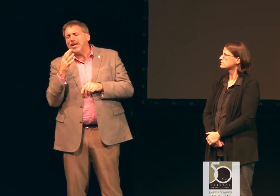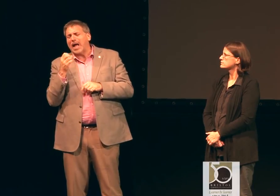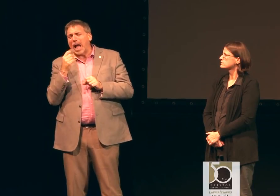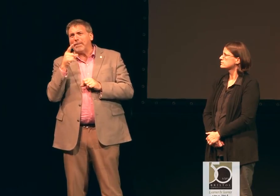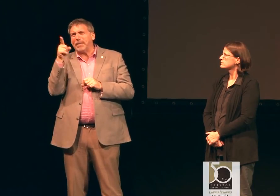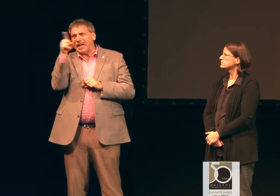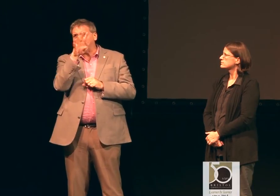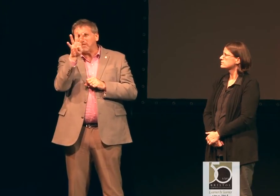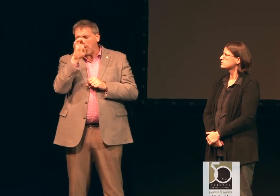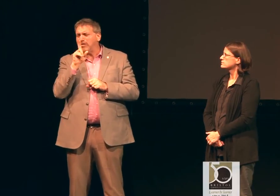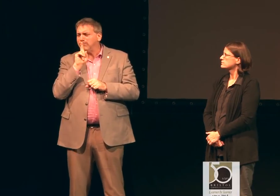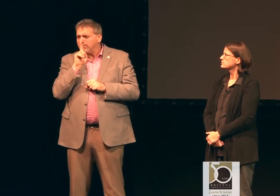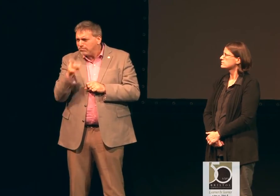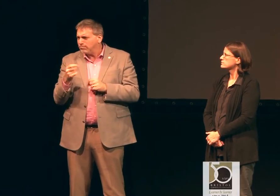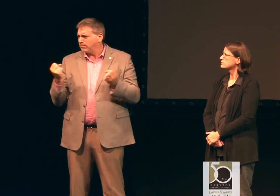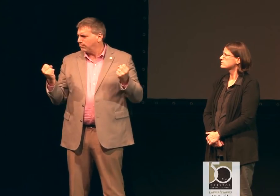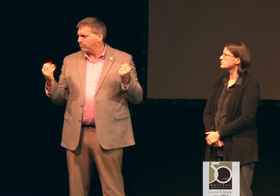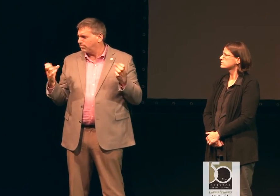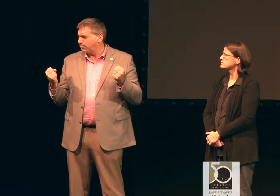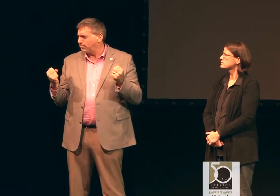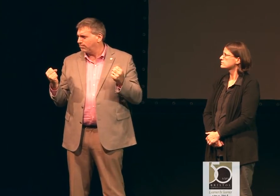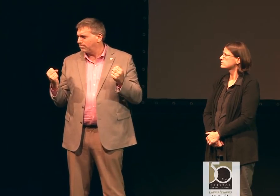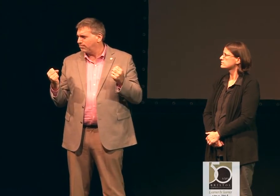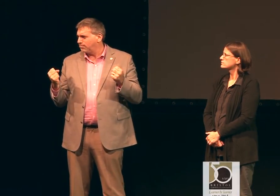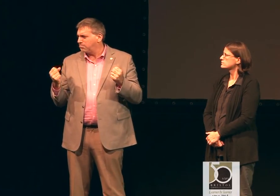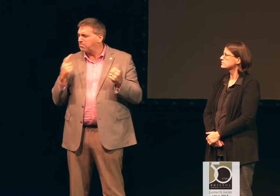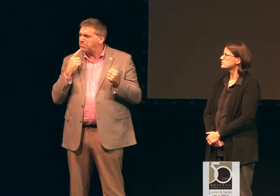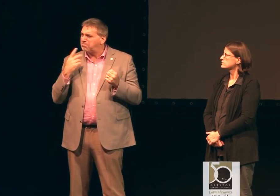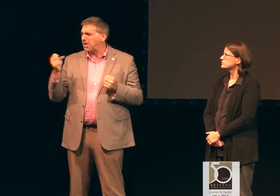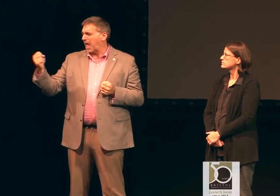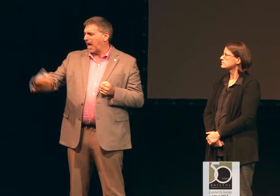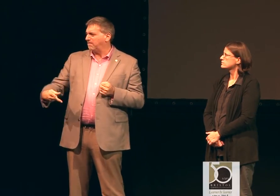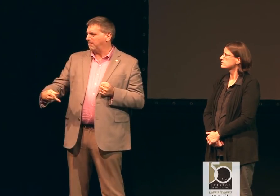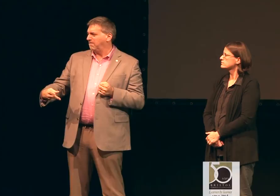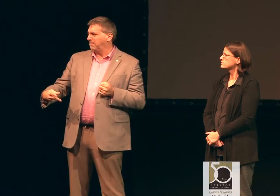ask Howard how many of those 400 can sign? I'd